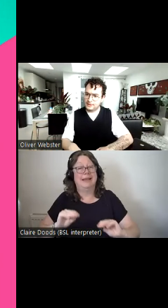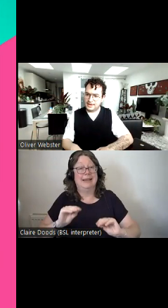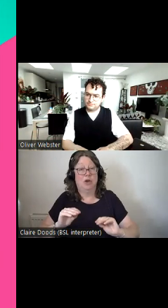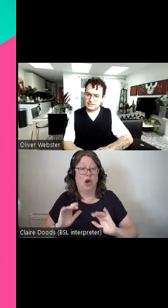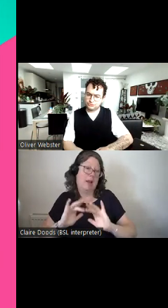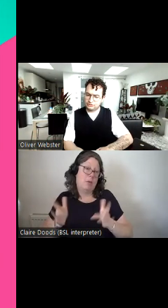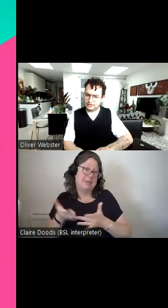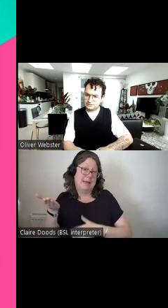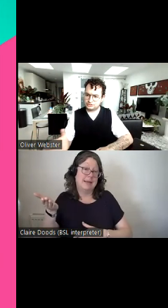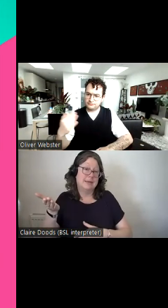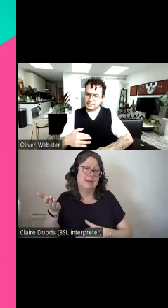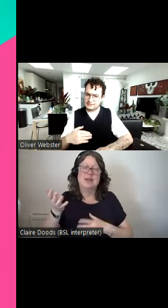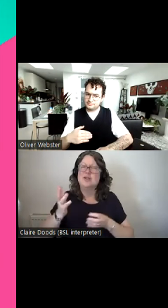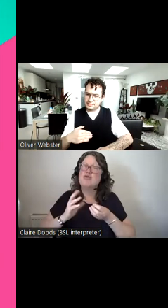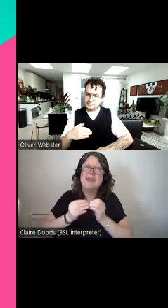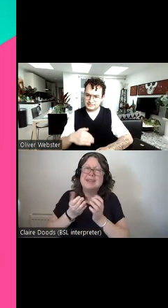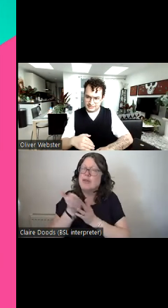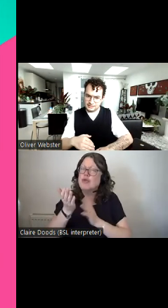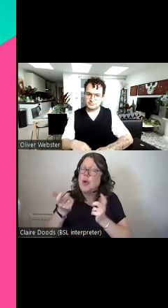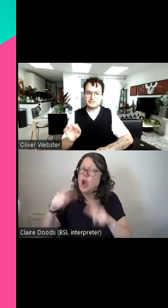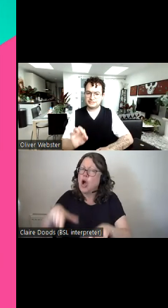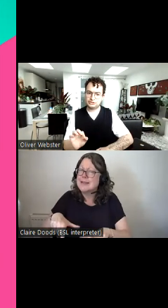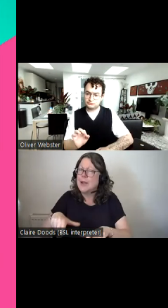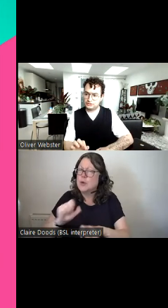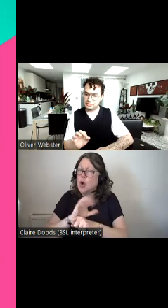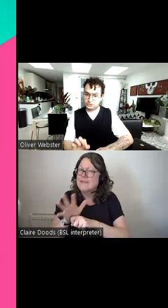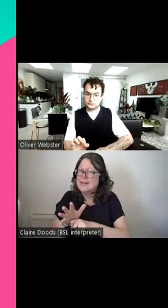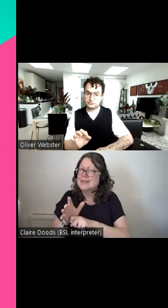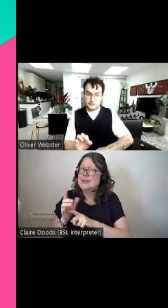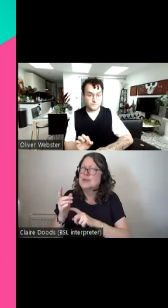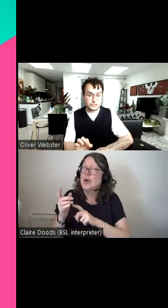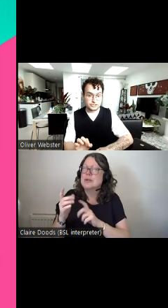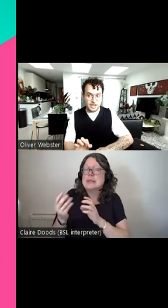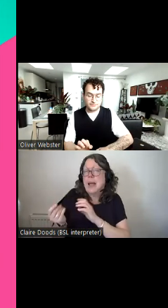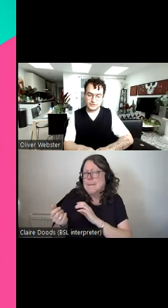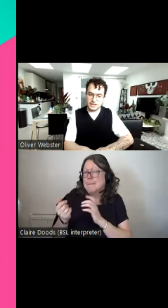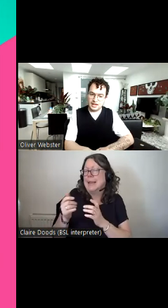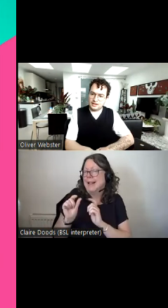It was made during lockdown, so some of it is a little bit dated, but there's still lots of really useful information there.